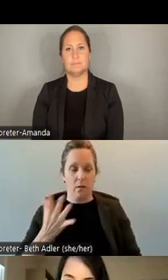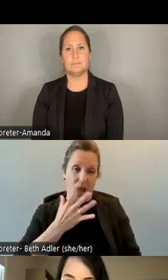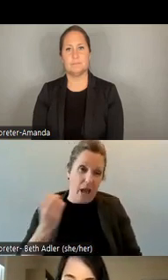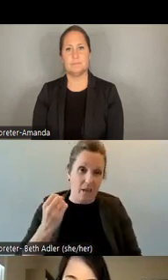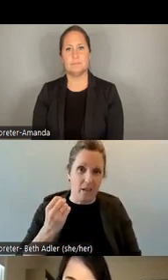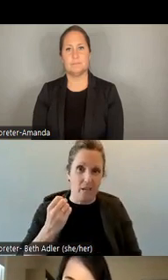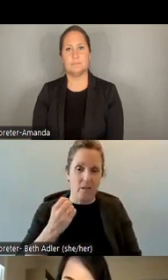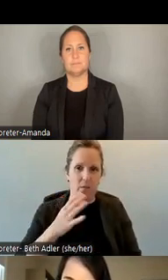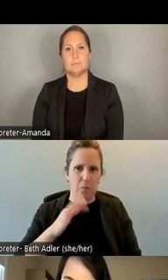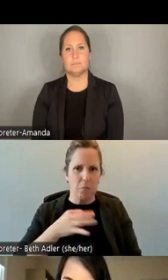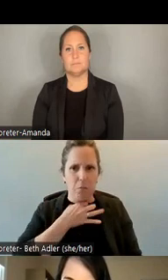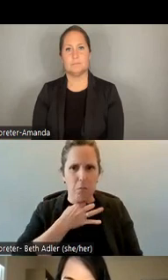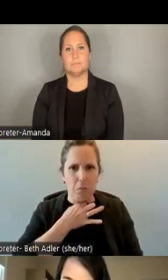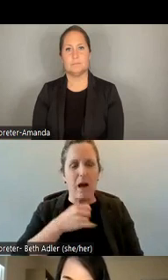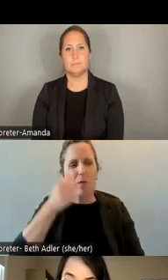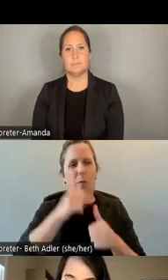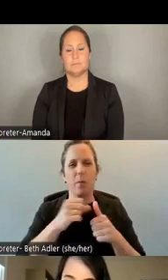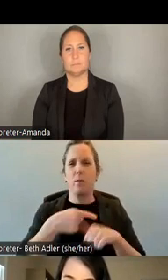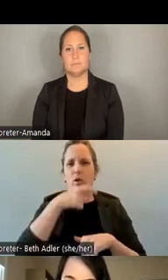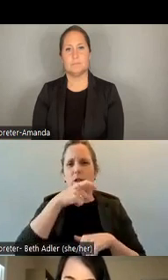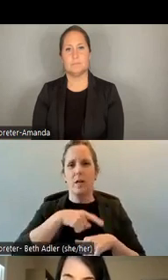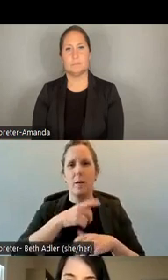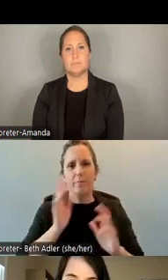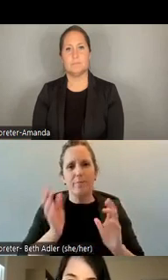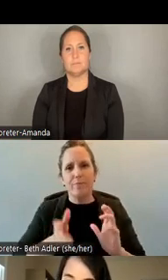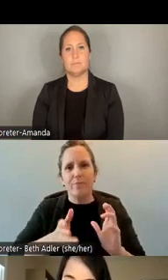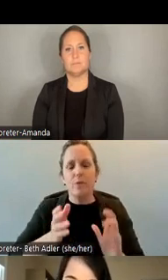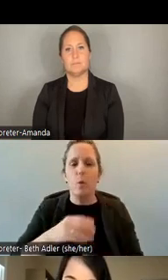my friend and I were at an event and we just on a whim decided we would give strawberries